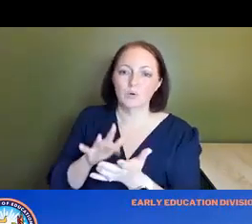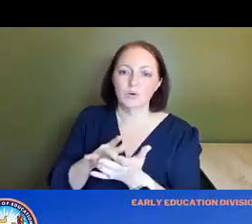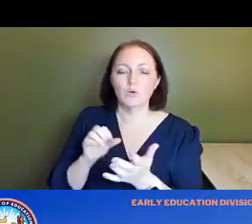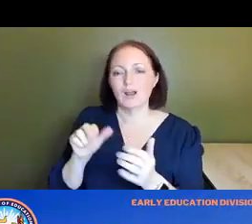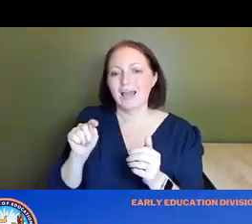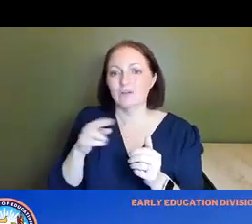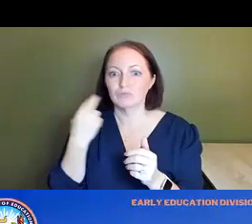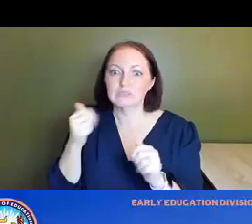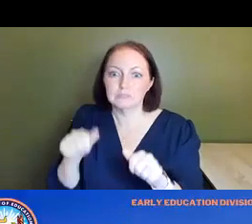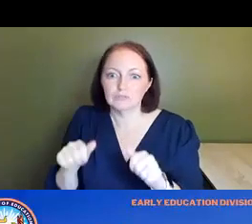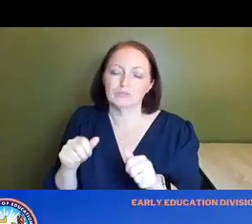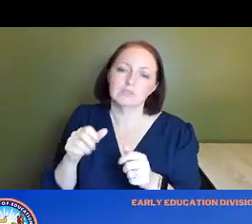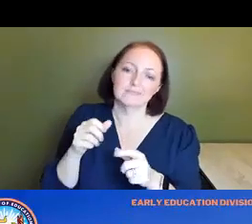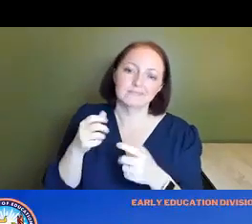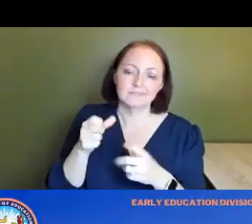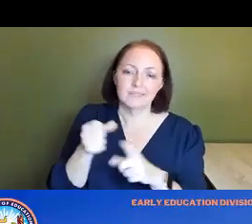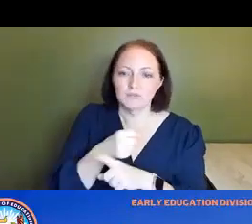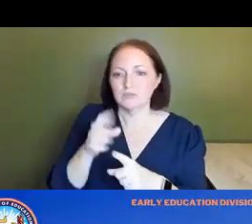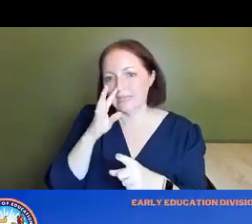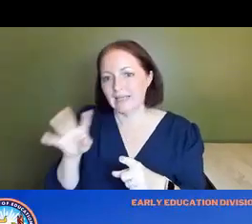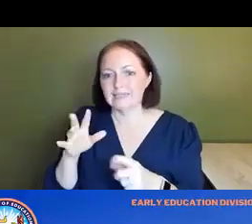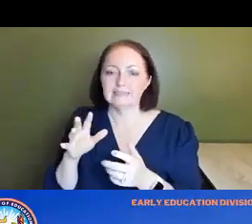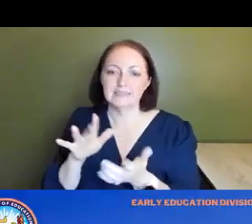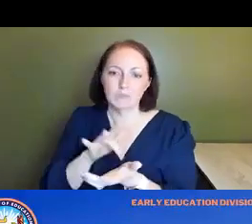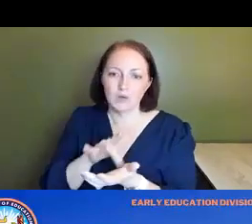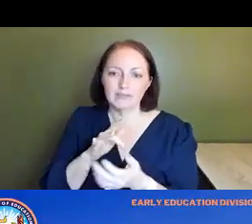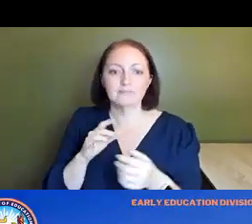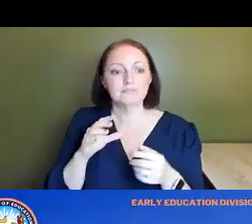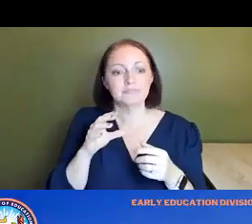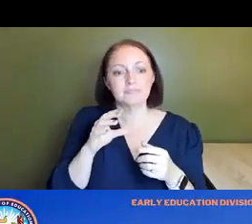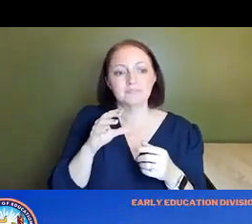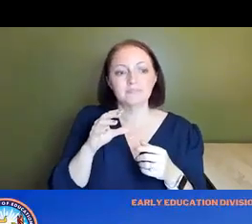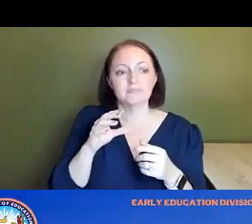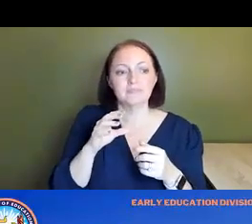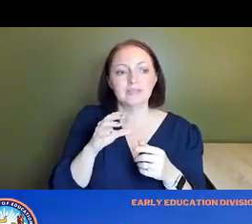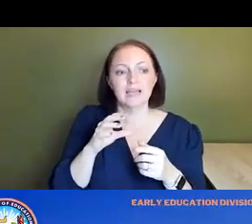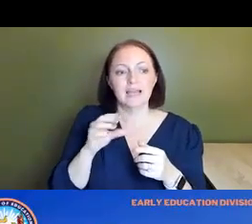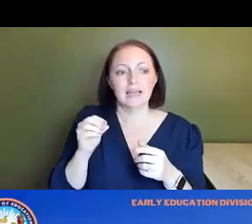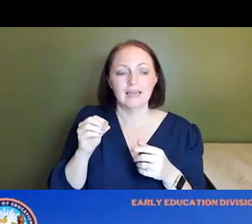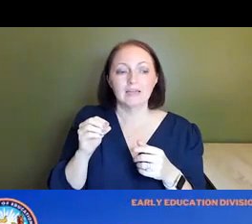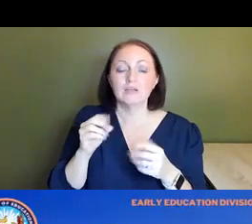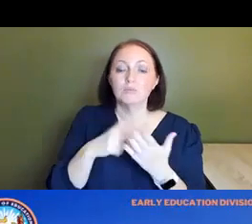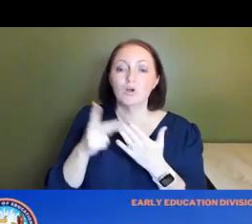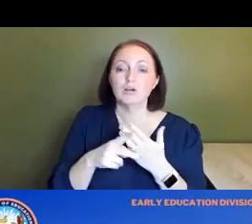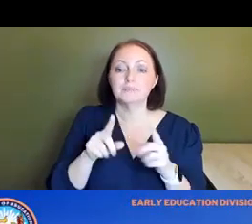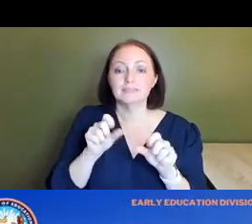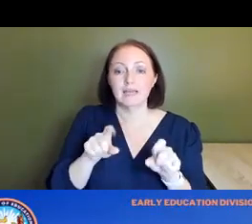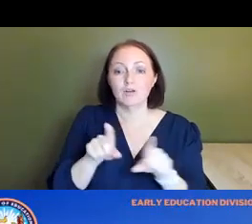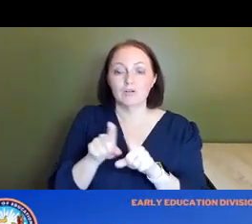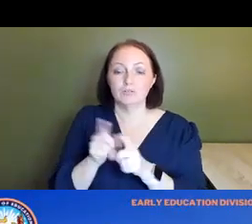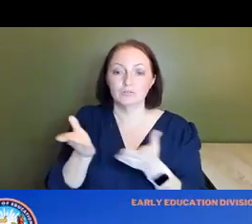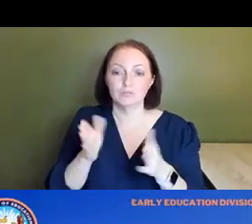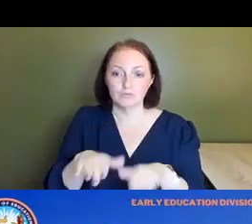abused neglected or exploited. And also programs can also serve children without regard to